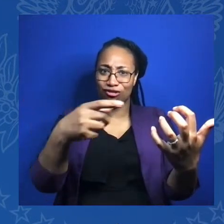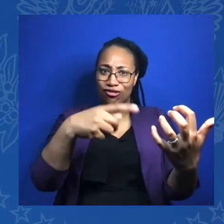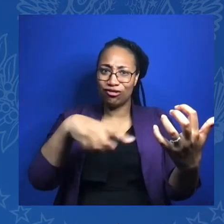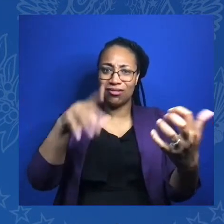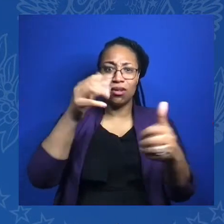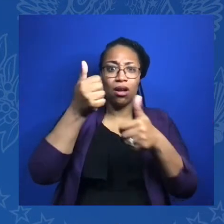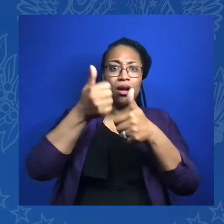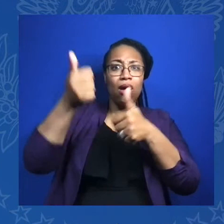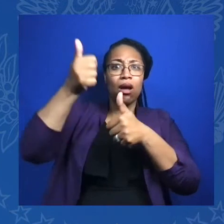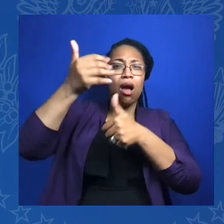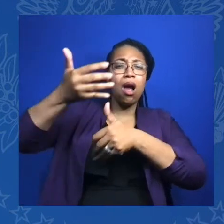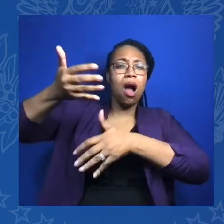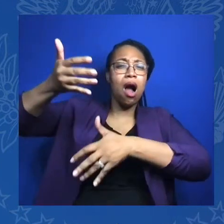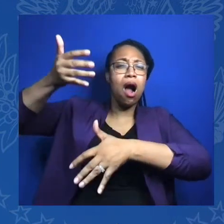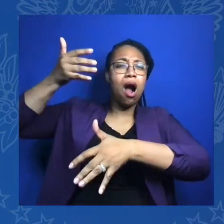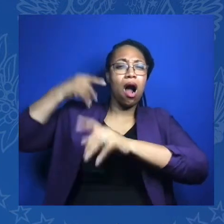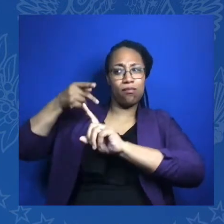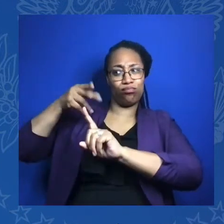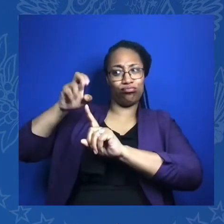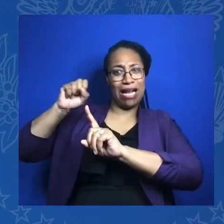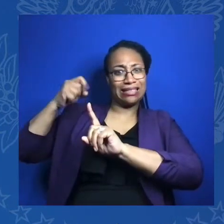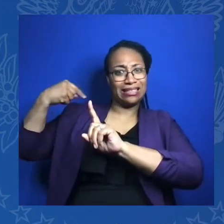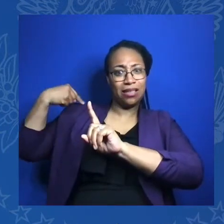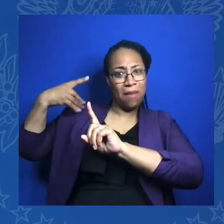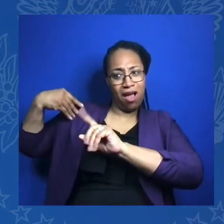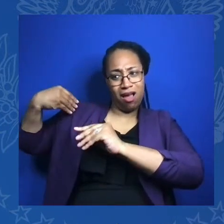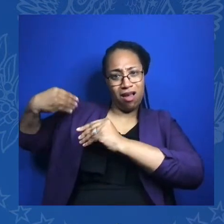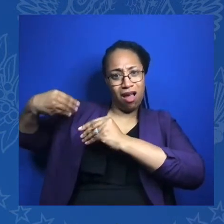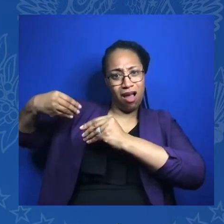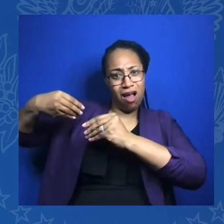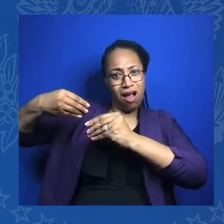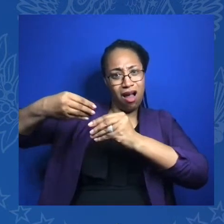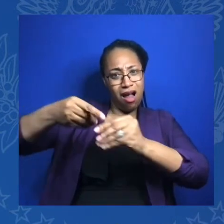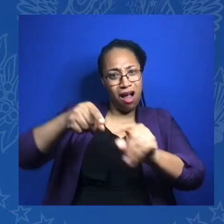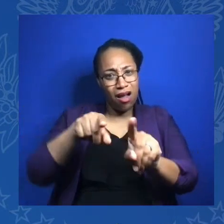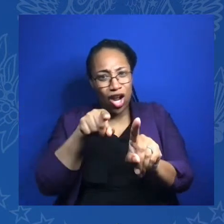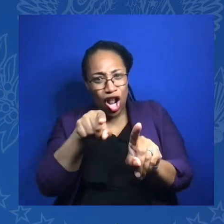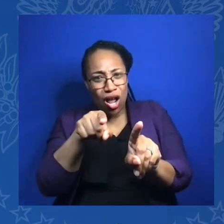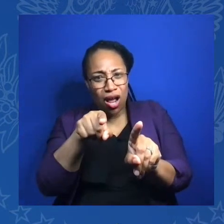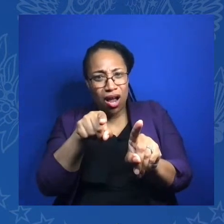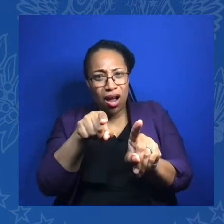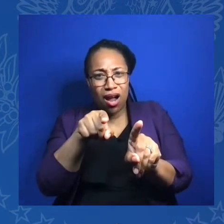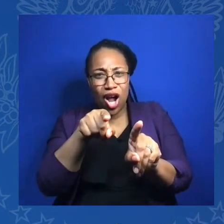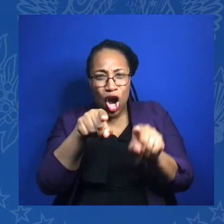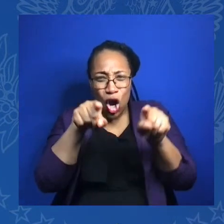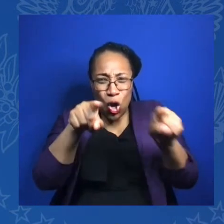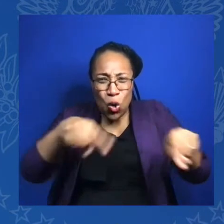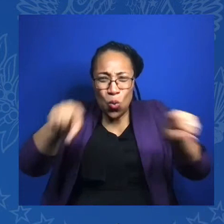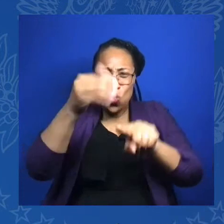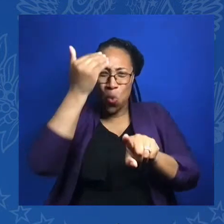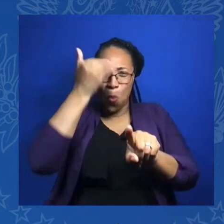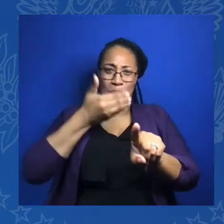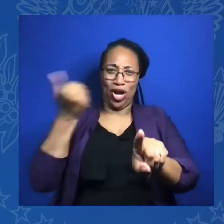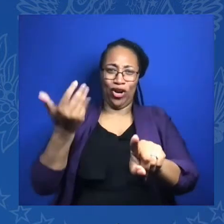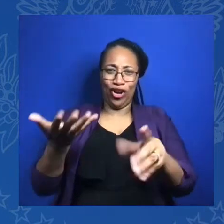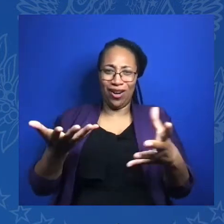No, I'm serious. And you all know it better than I do. But still, it is absolutely consequential and essential.